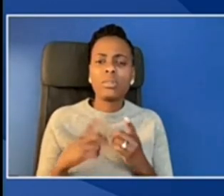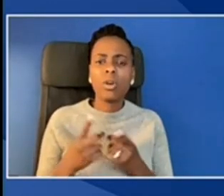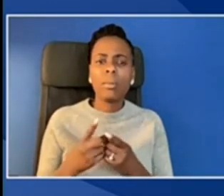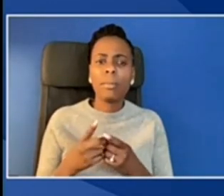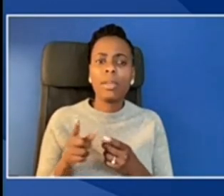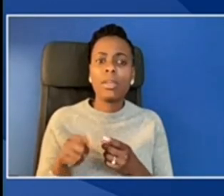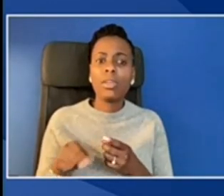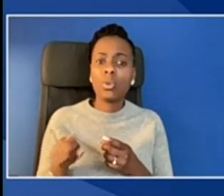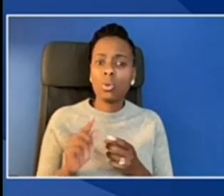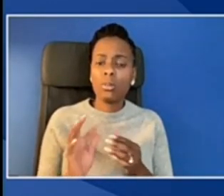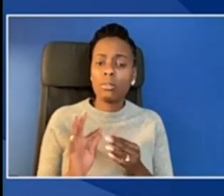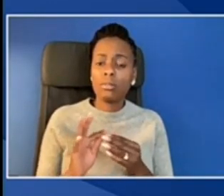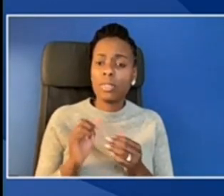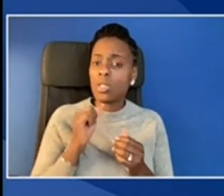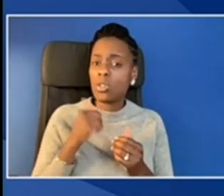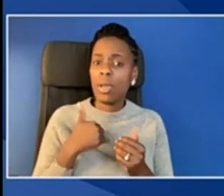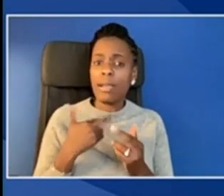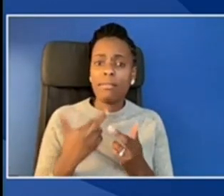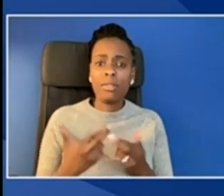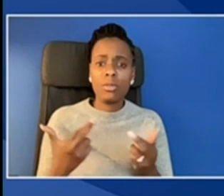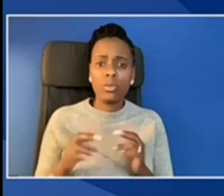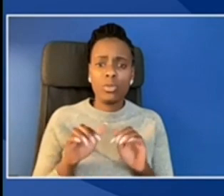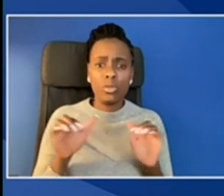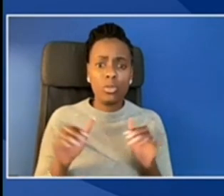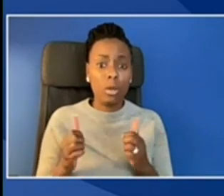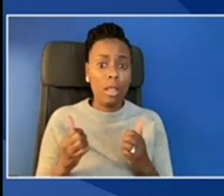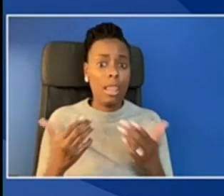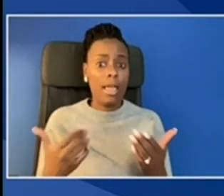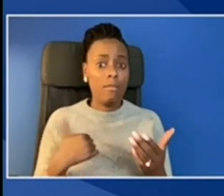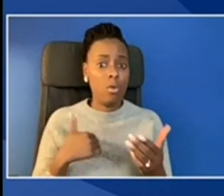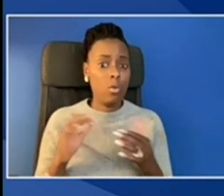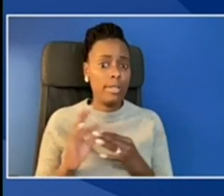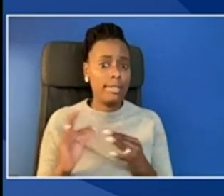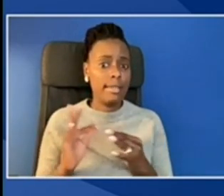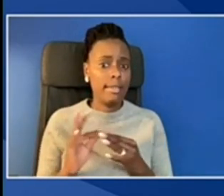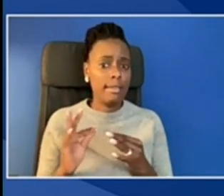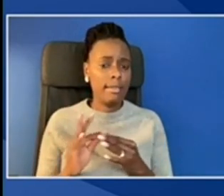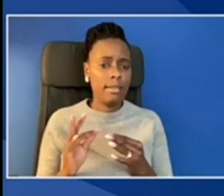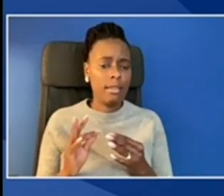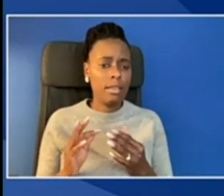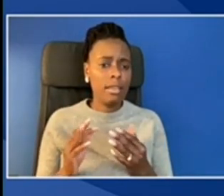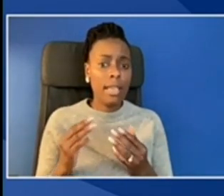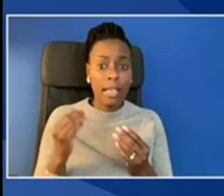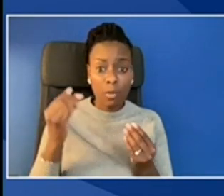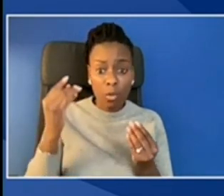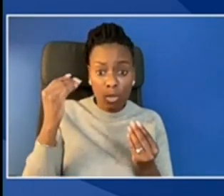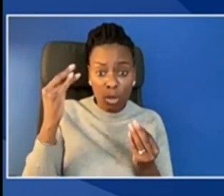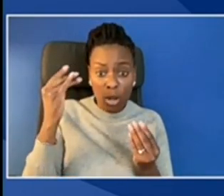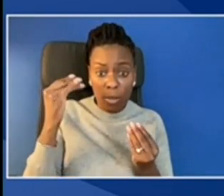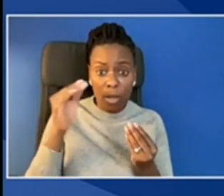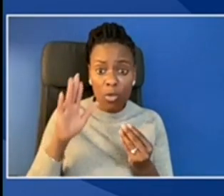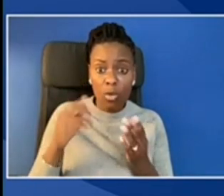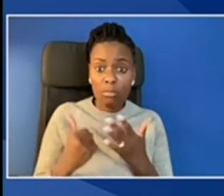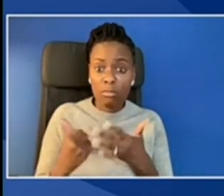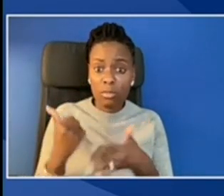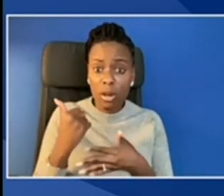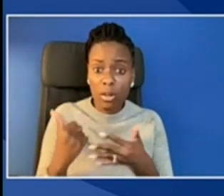have the resources to do a lot of what we're asking to be done. What- have you thought about your priorities? And do we know from the